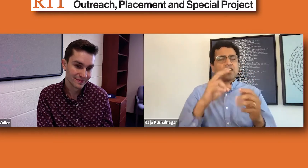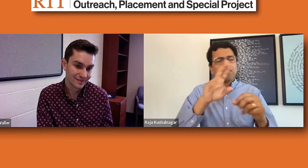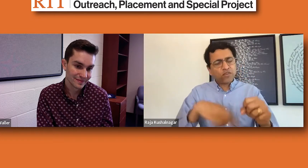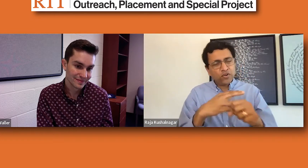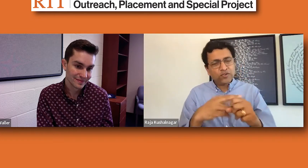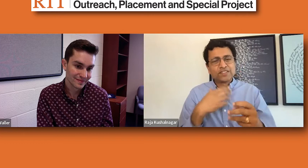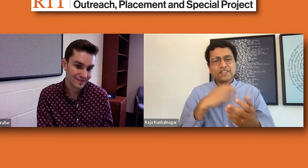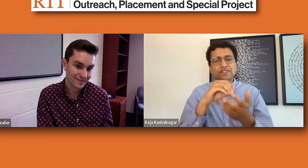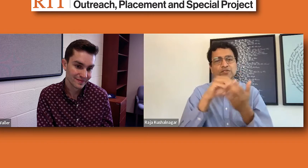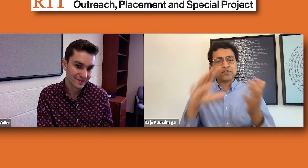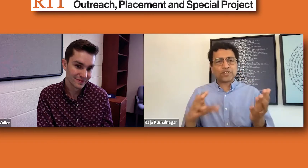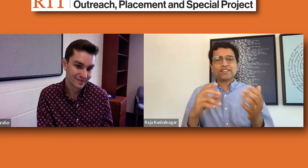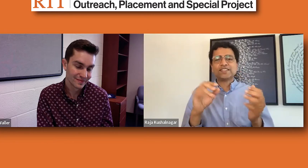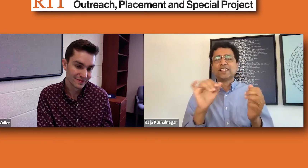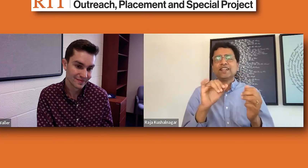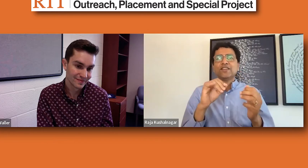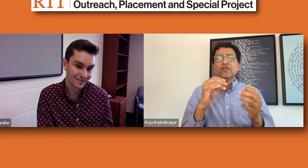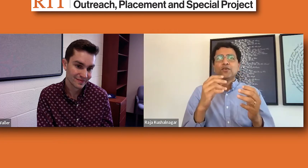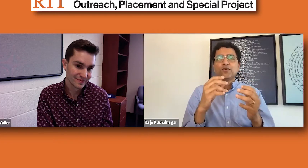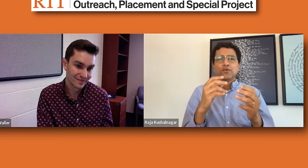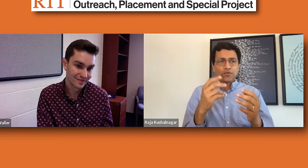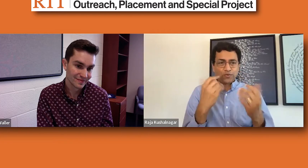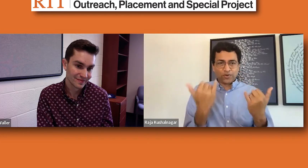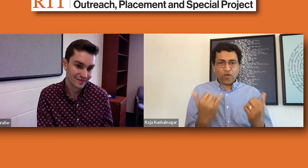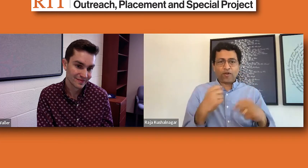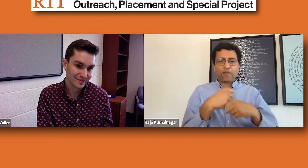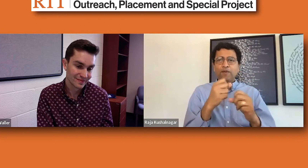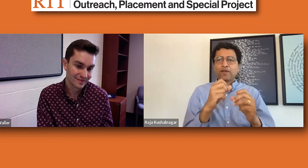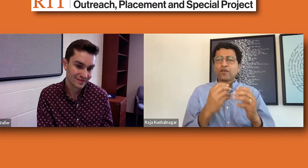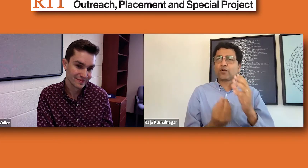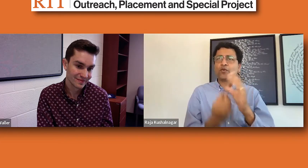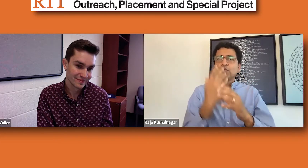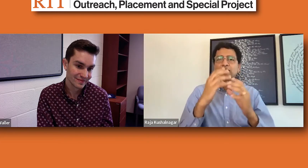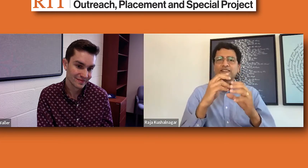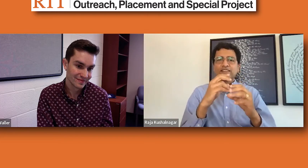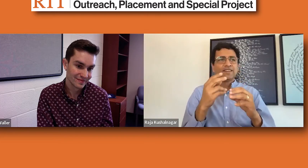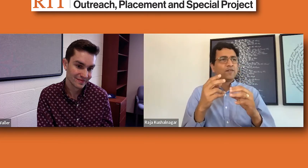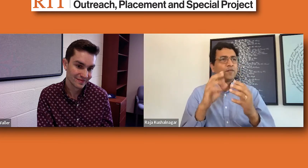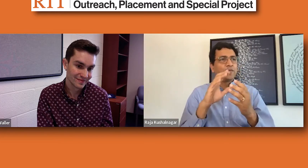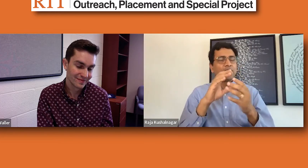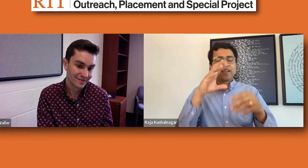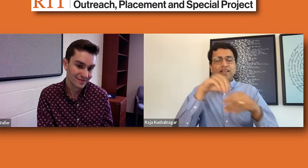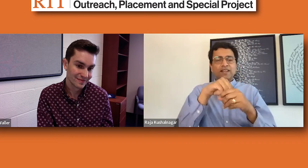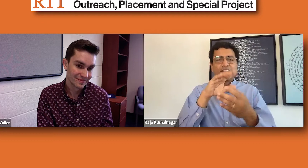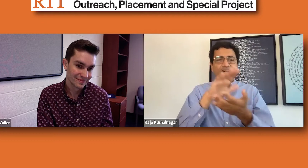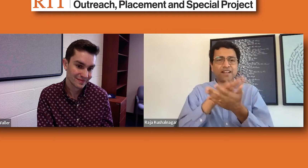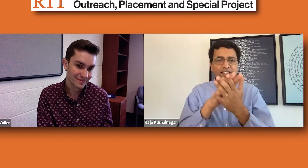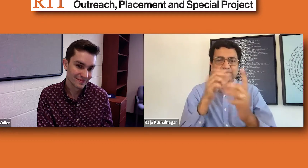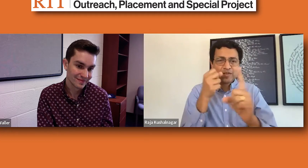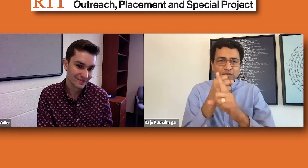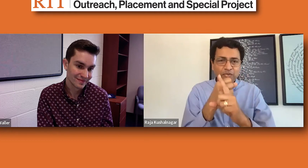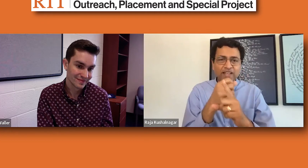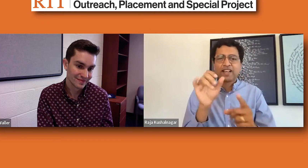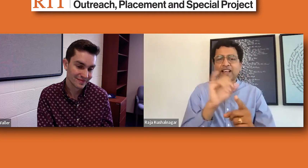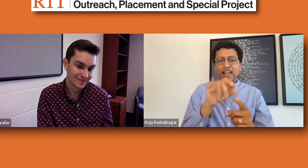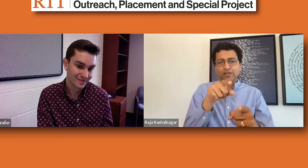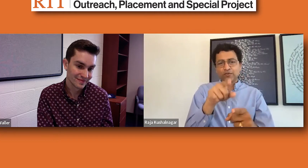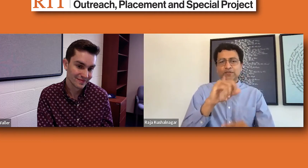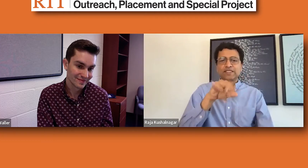And of course students have made a huge impact, especially the students.